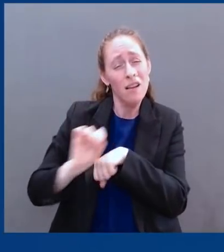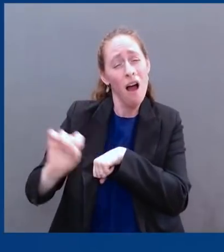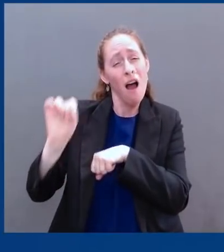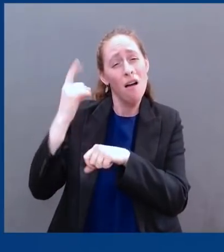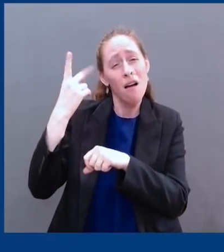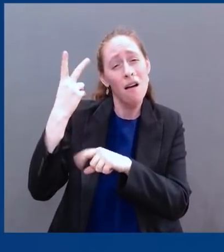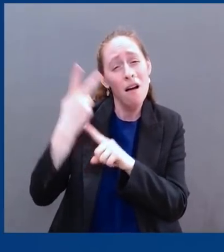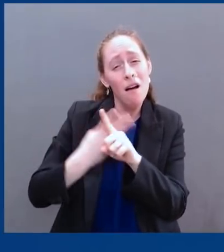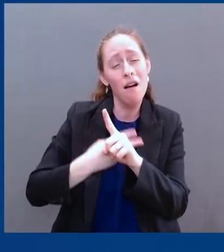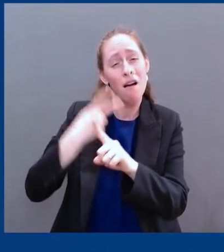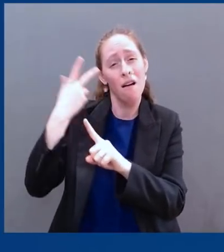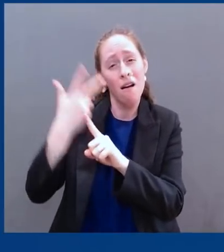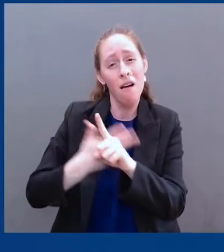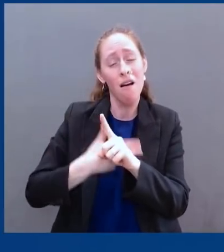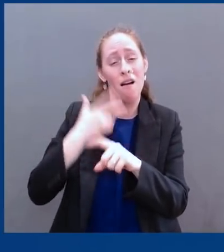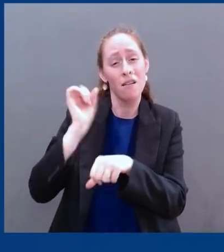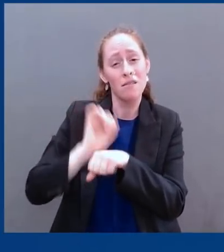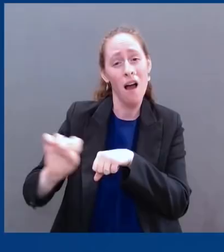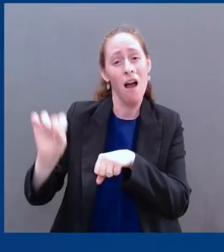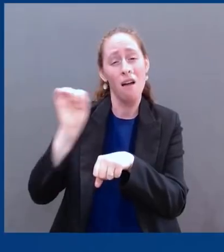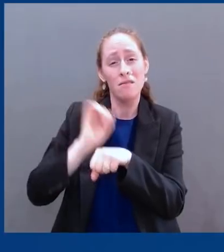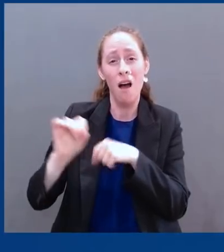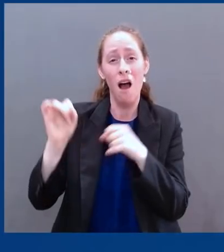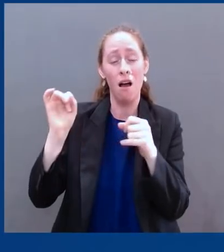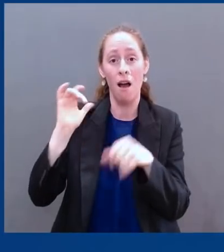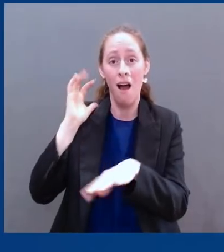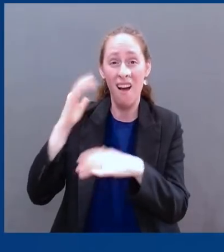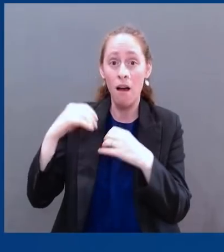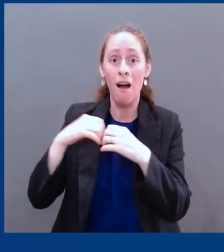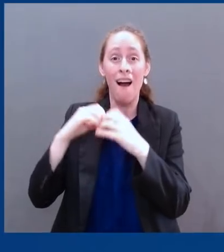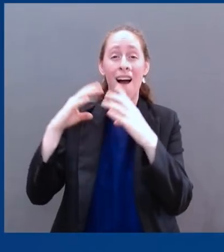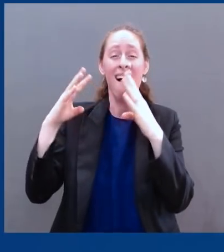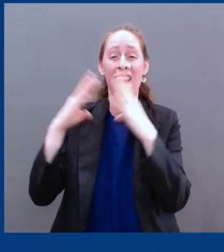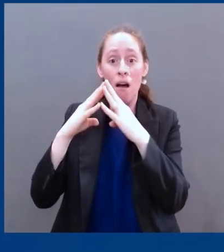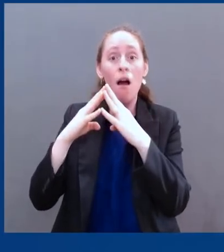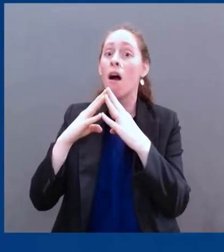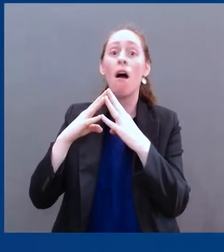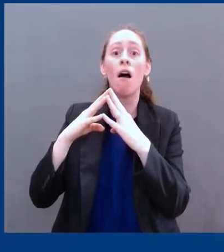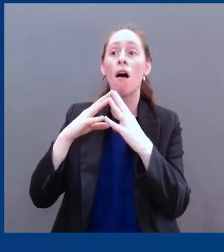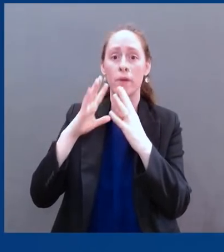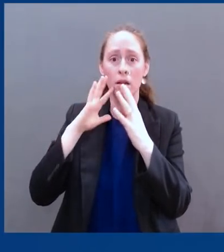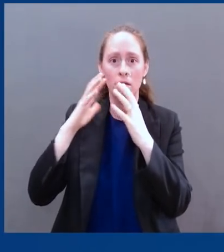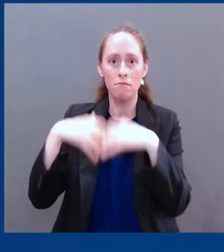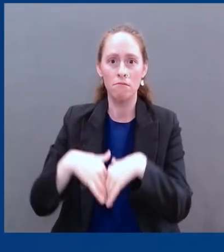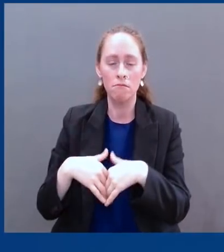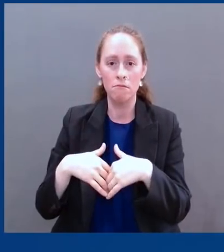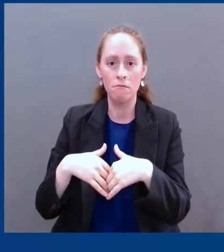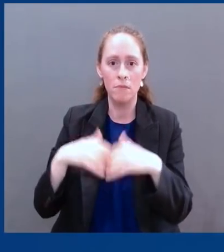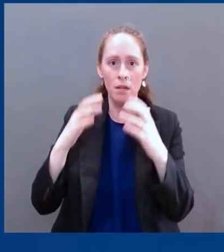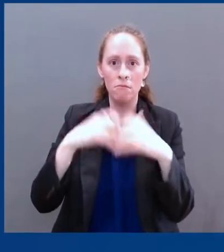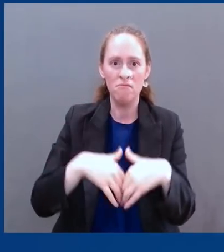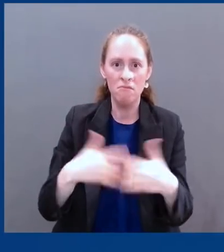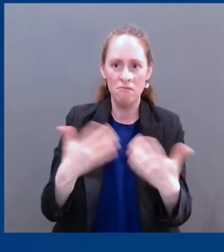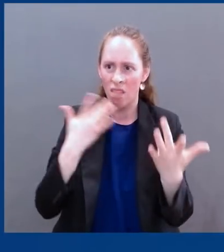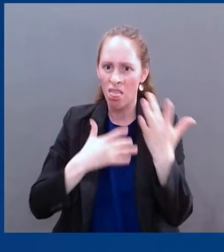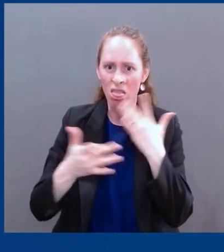failure to invest now will leave us with insufficient testing capacity and supply if we see another surge in cases